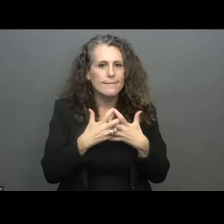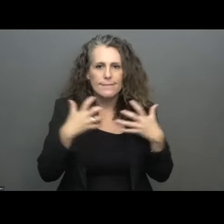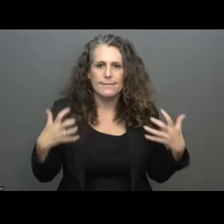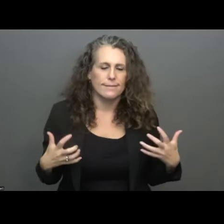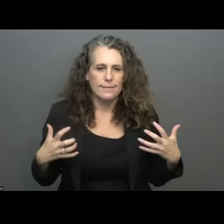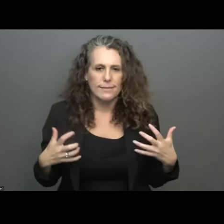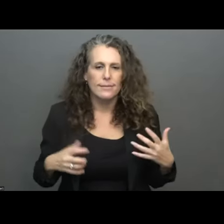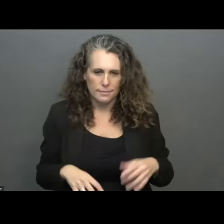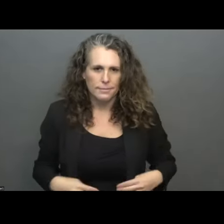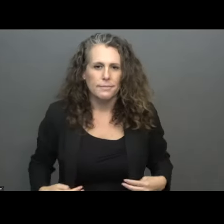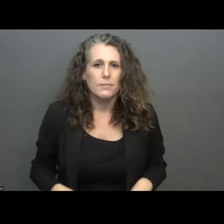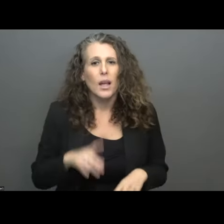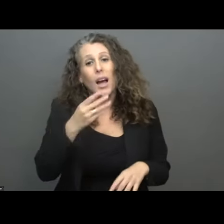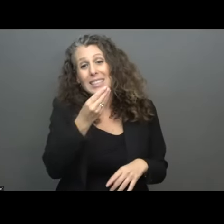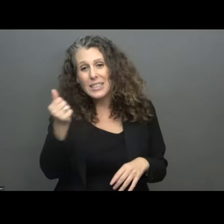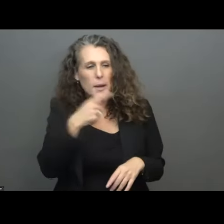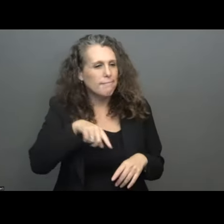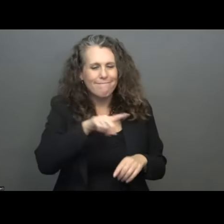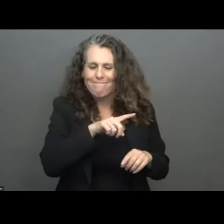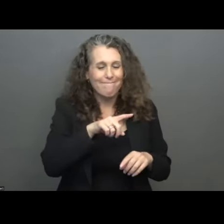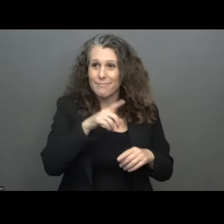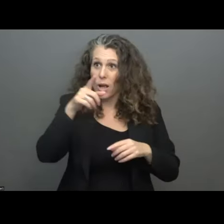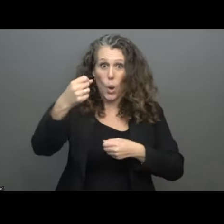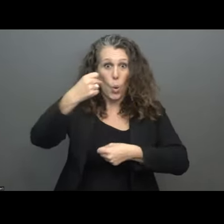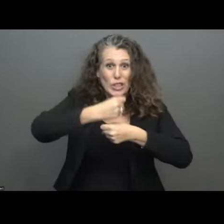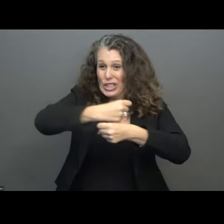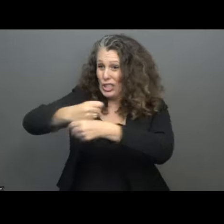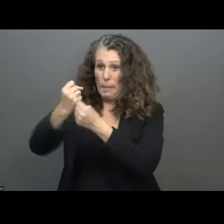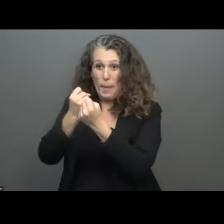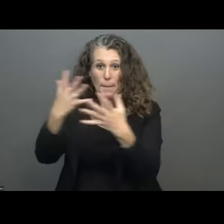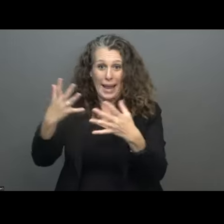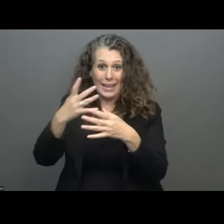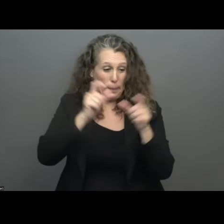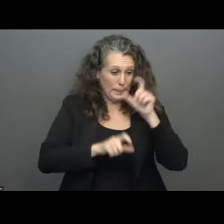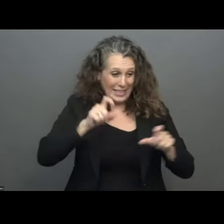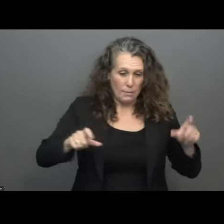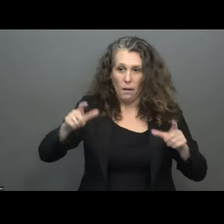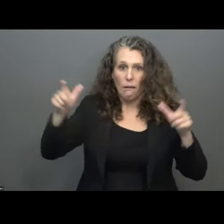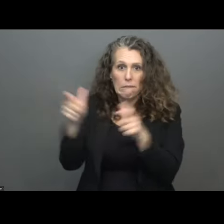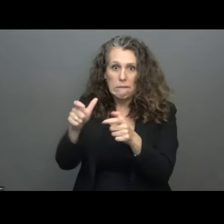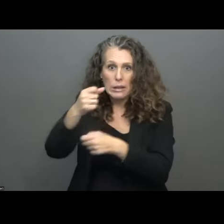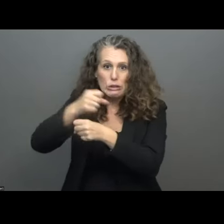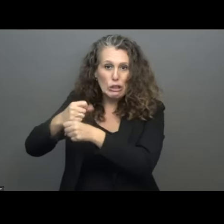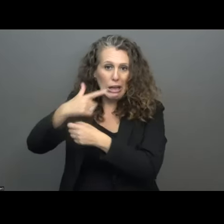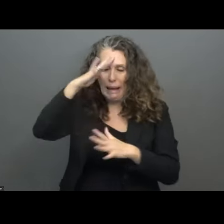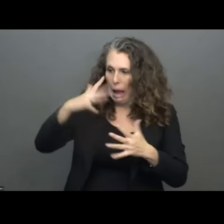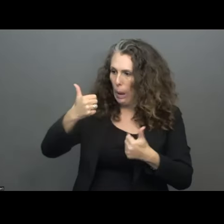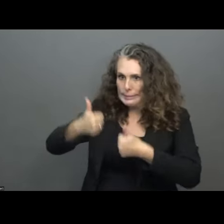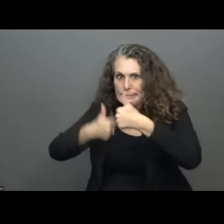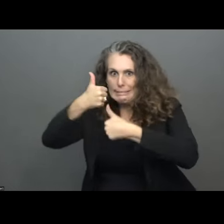into the competitive labor market, our speakers today will share with us how big companies,